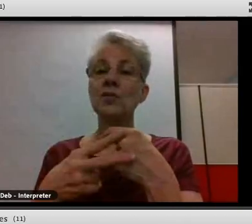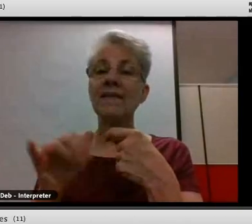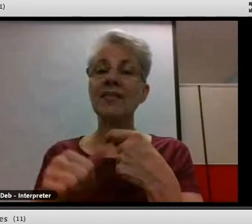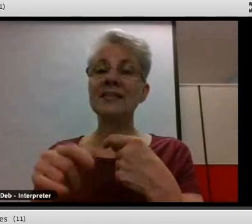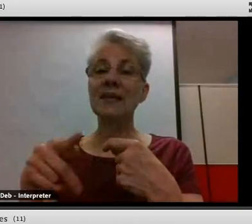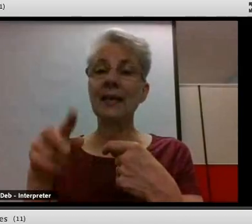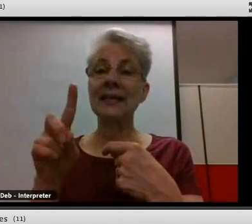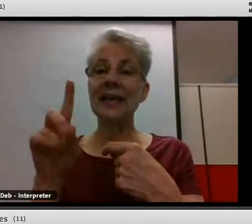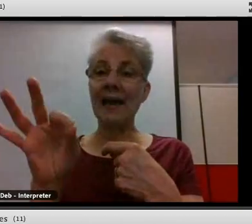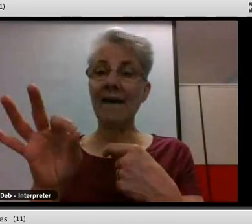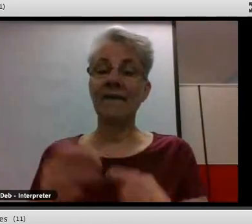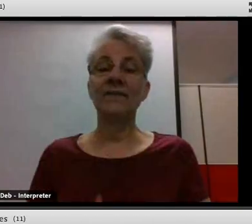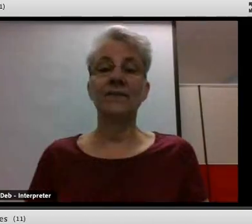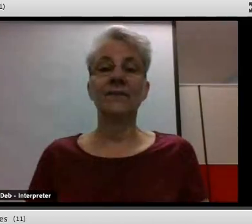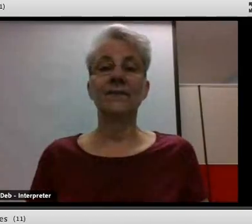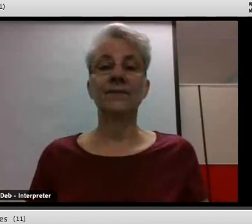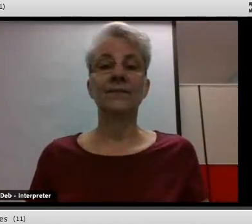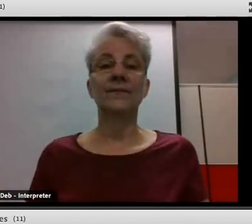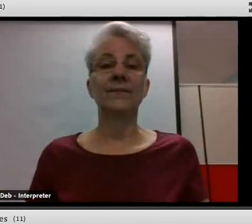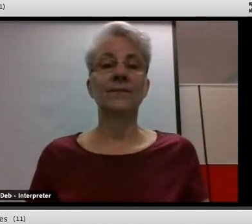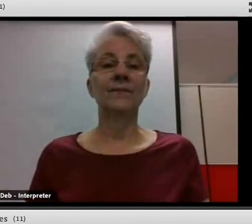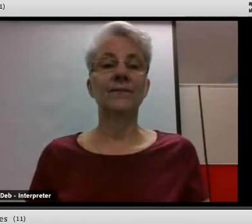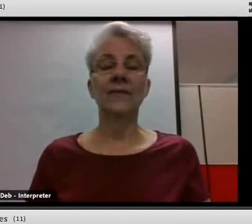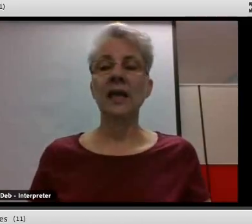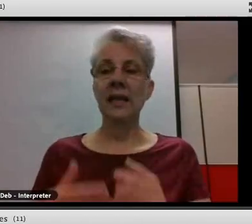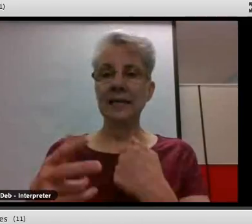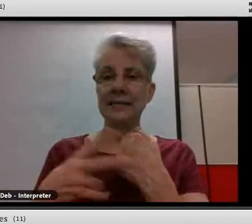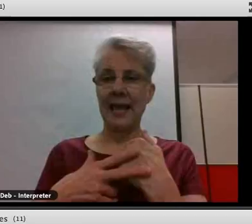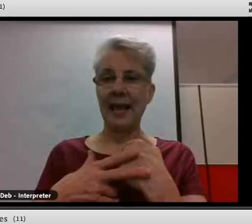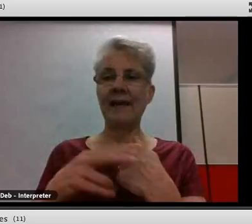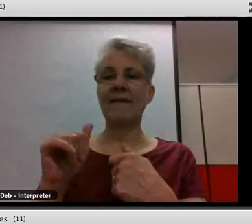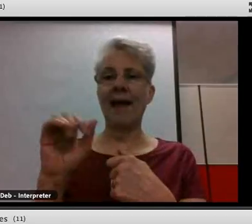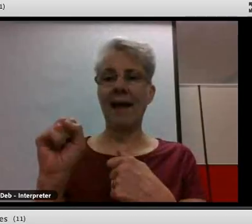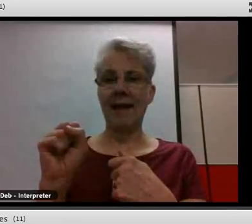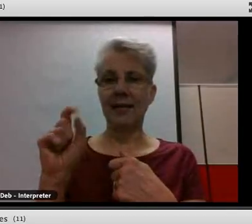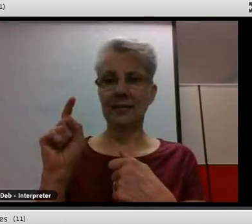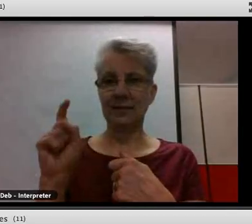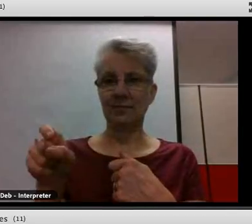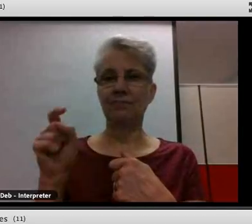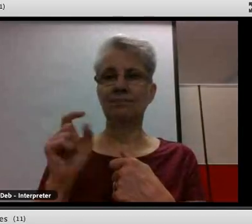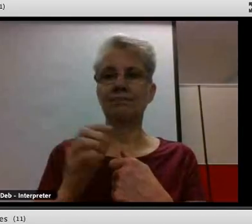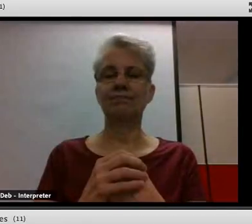because with forms you can have labels and the screen reader can read that.